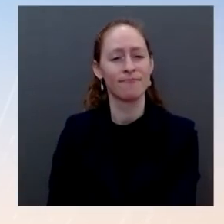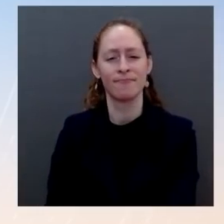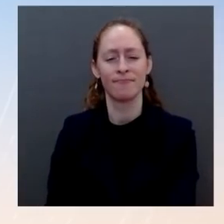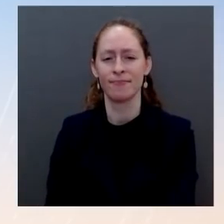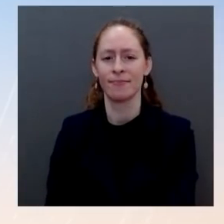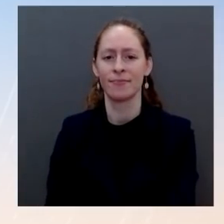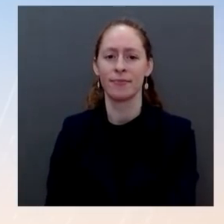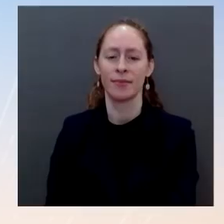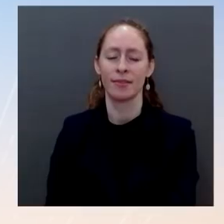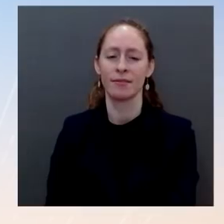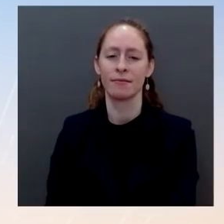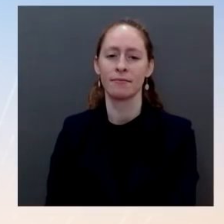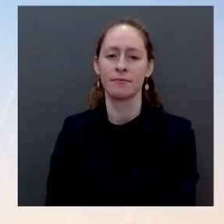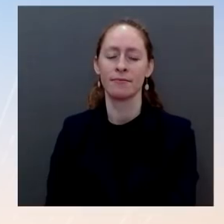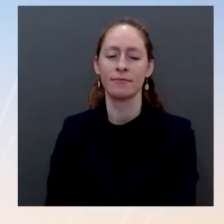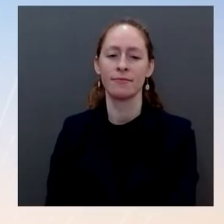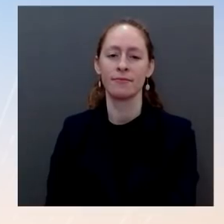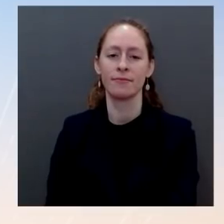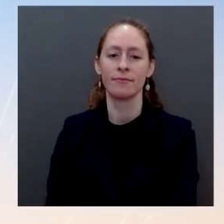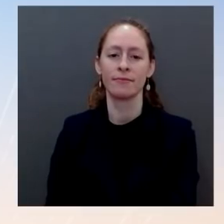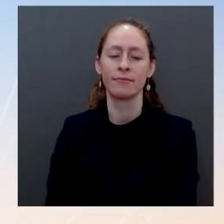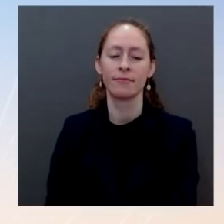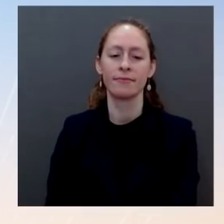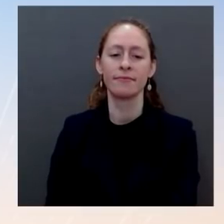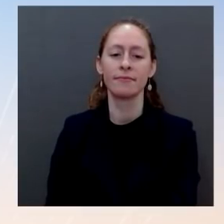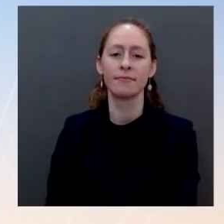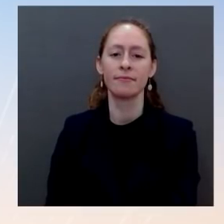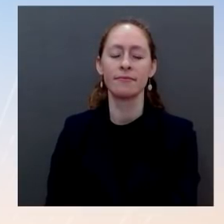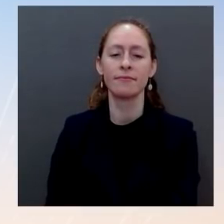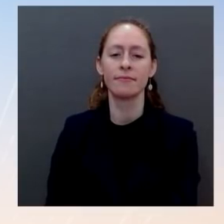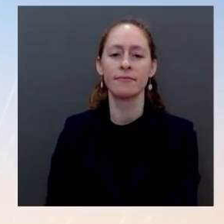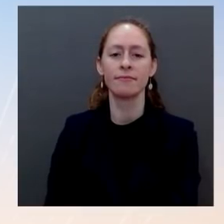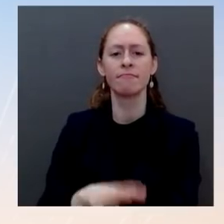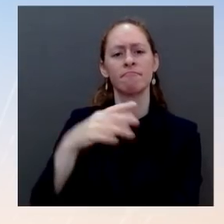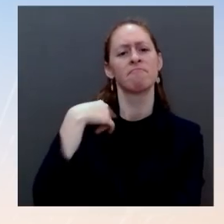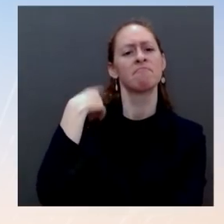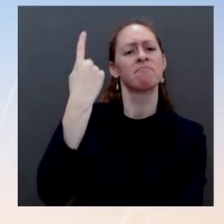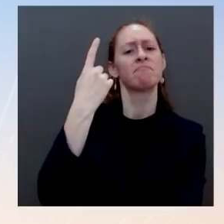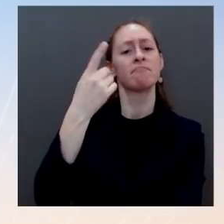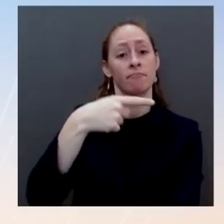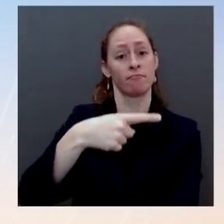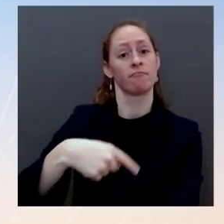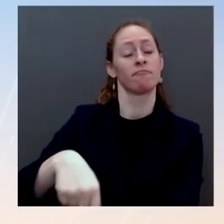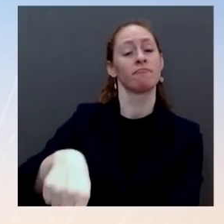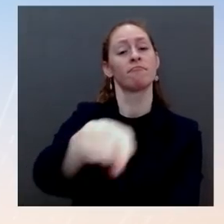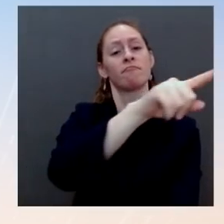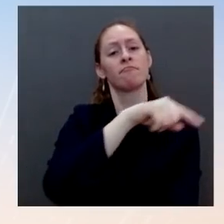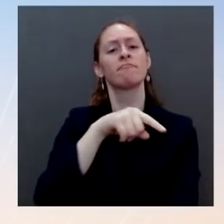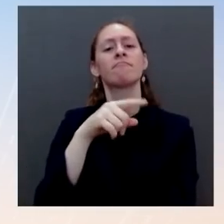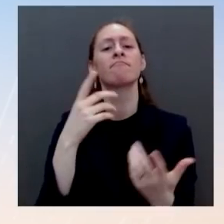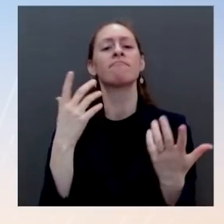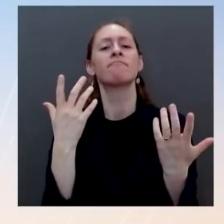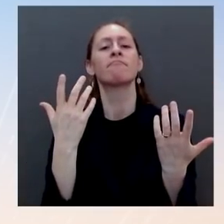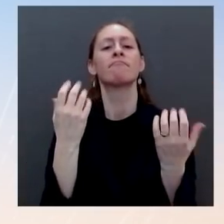You do have this pushback from the former president and from some of his supporters, and polls show that there are still a number of Republicans